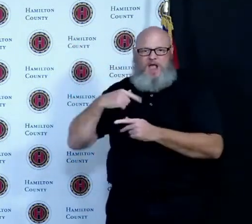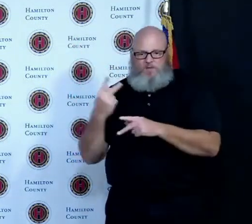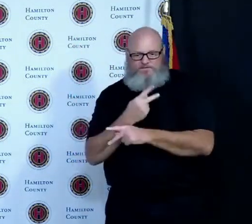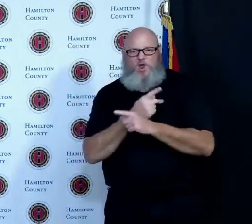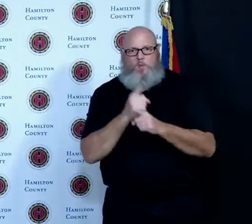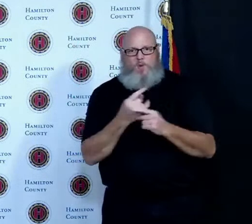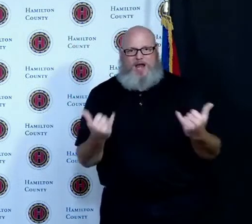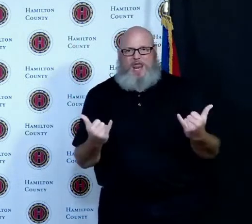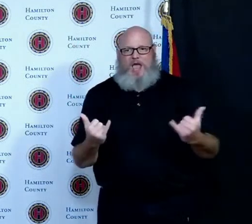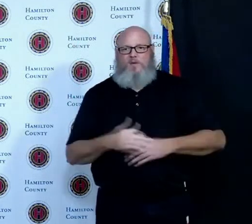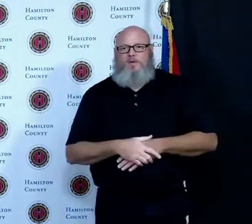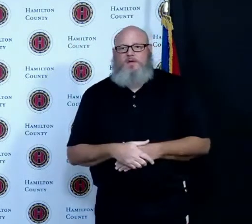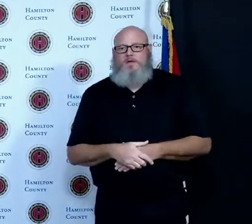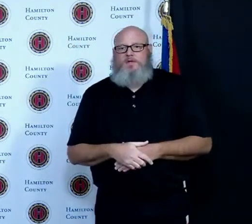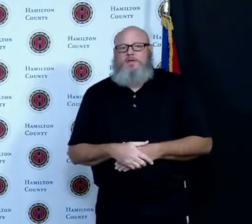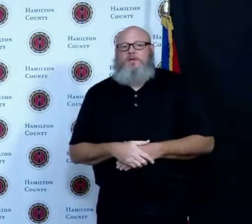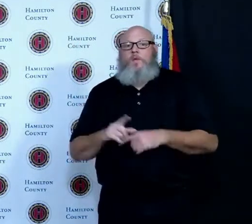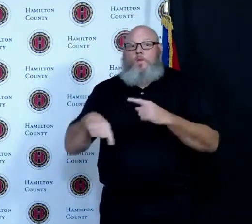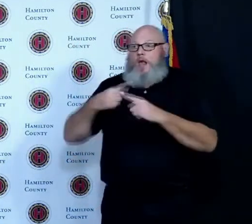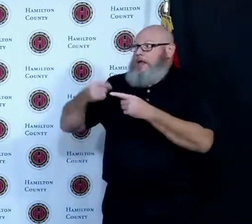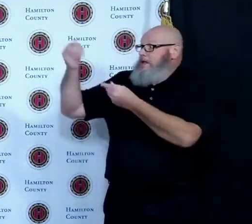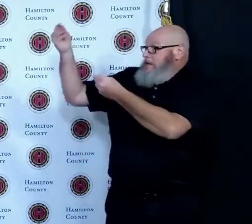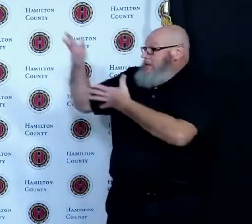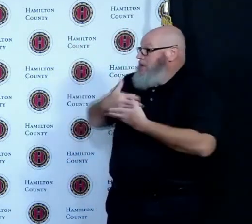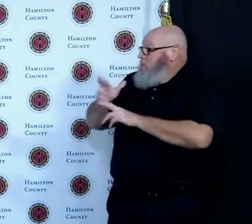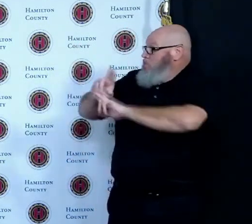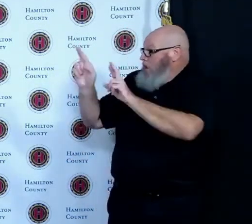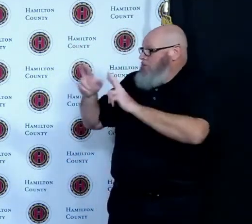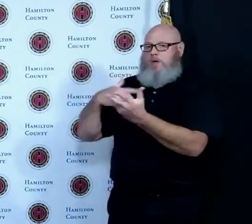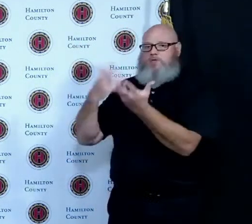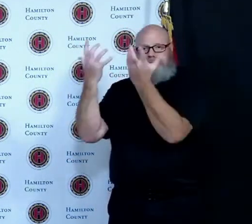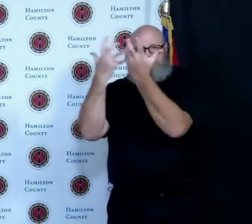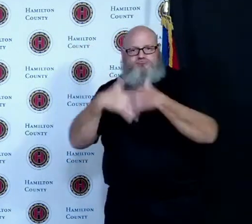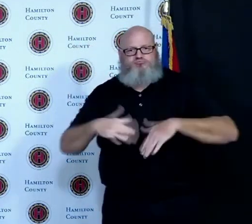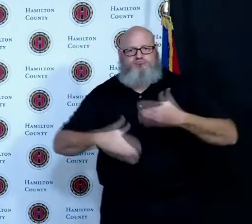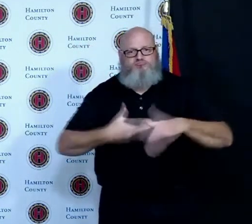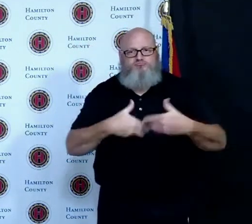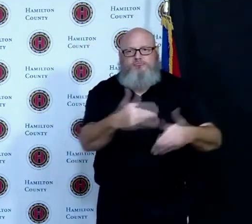Commissioner Kesterman myself and the Mayor all talk to the Governor on a regular basis